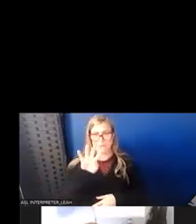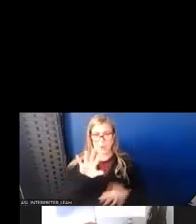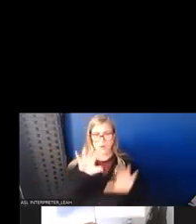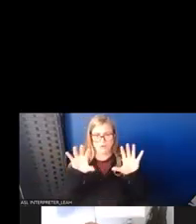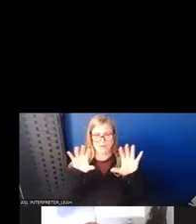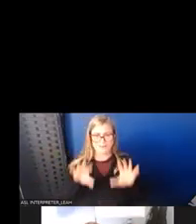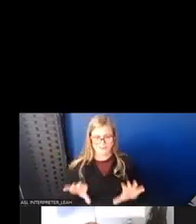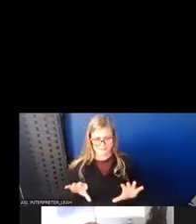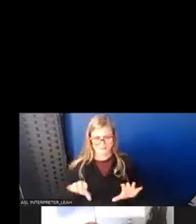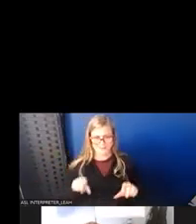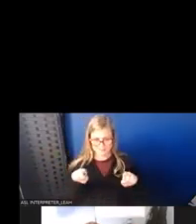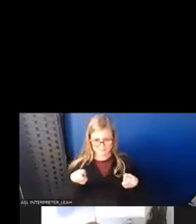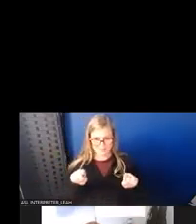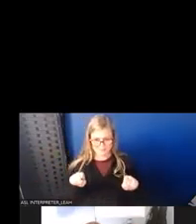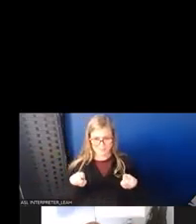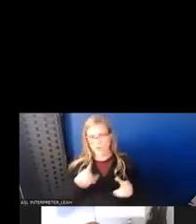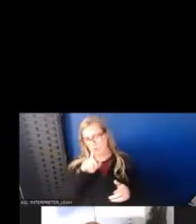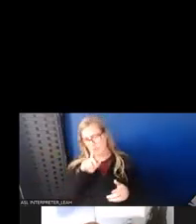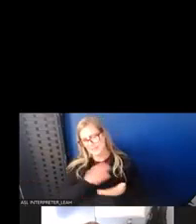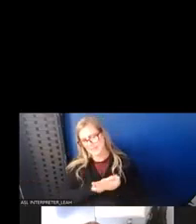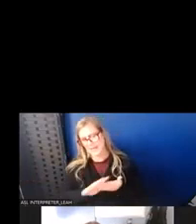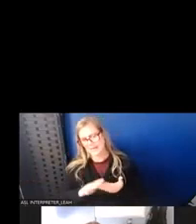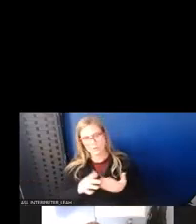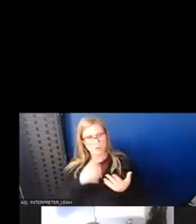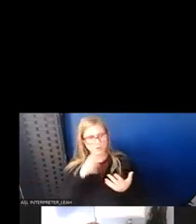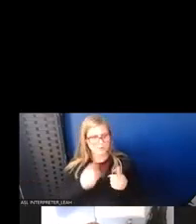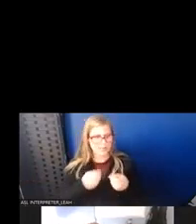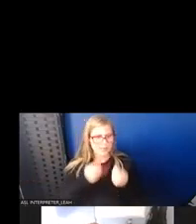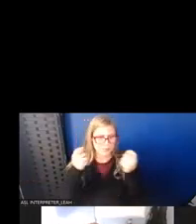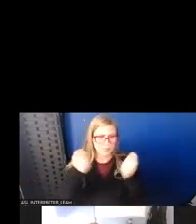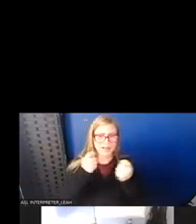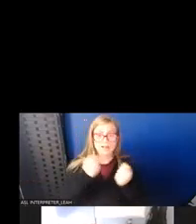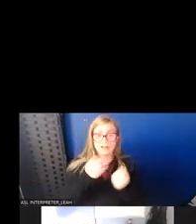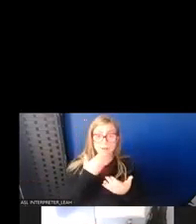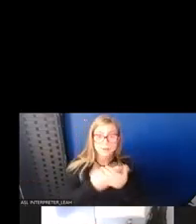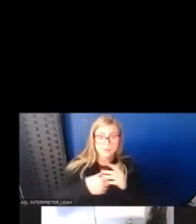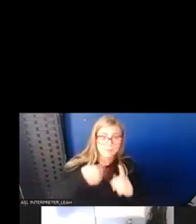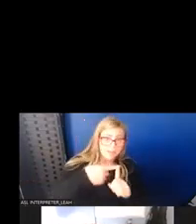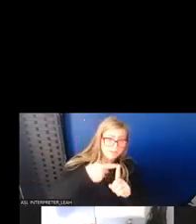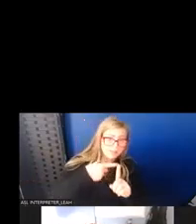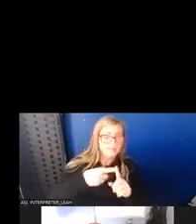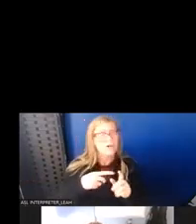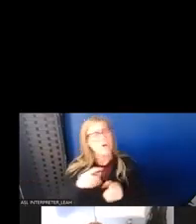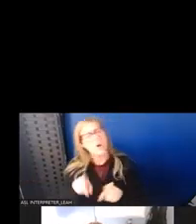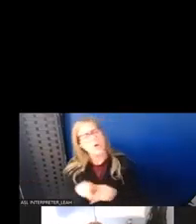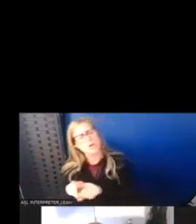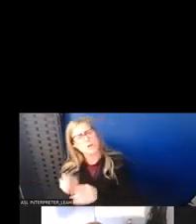some of the things that are going well, but also kind of some of the things that may need to be addressing because if we